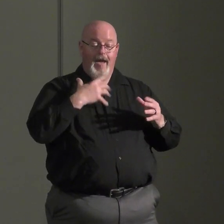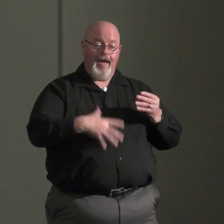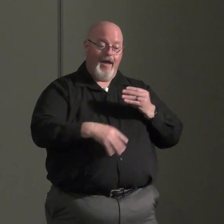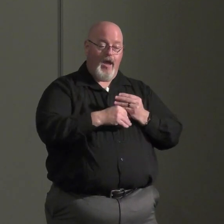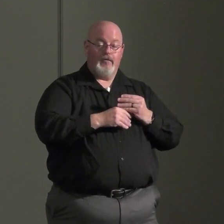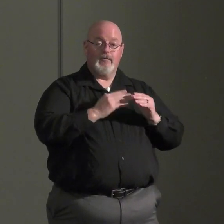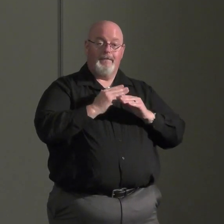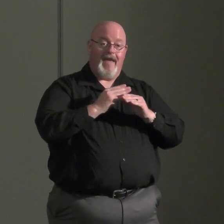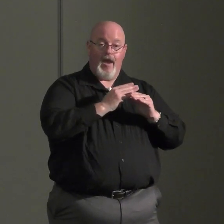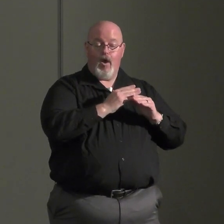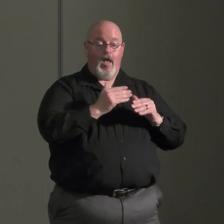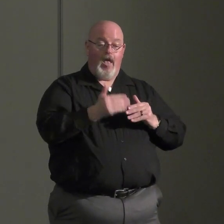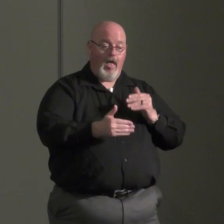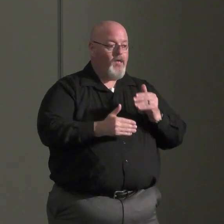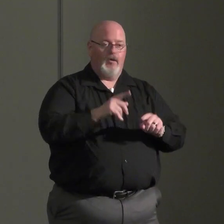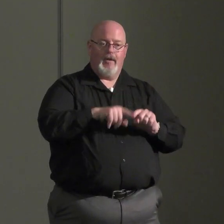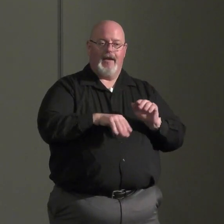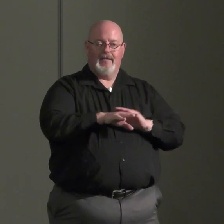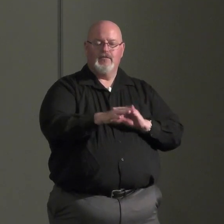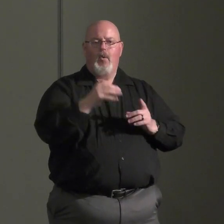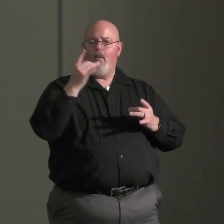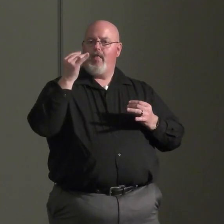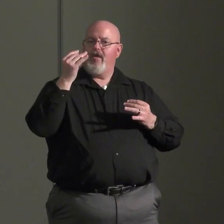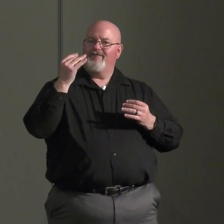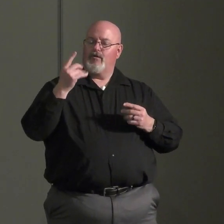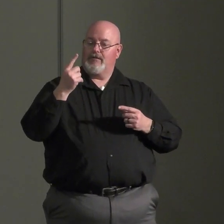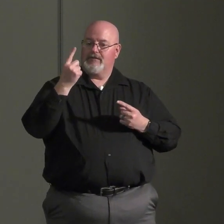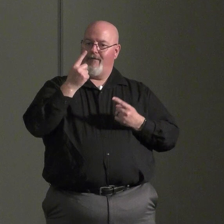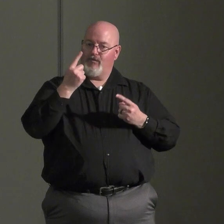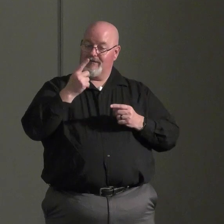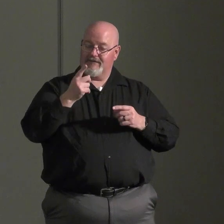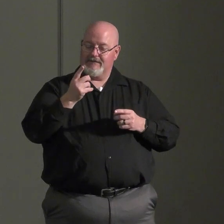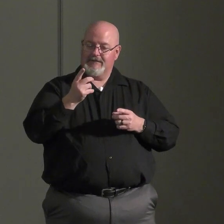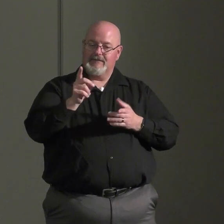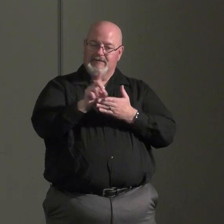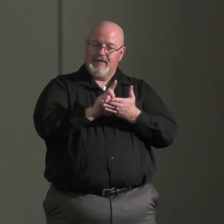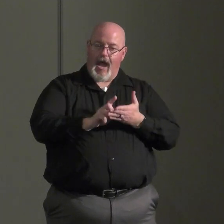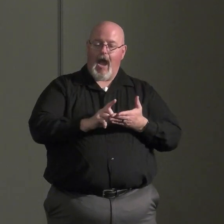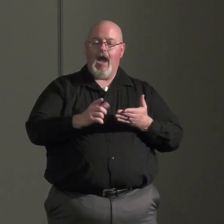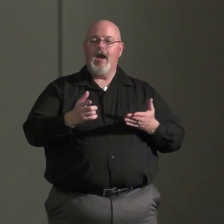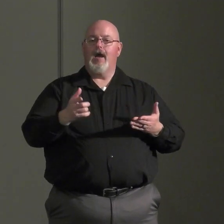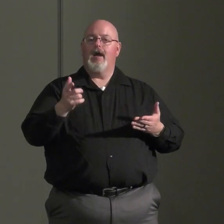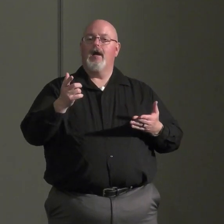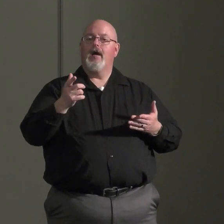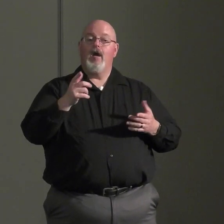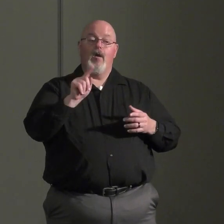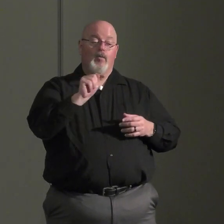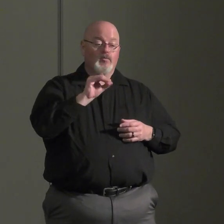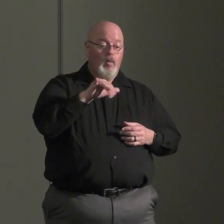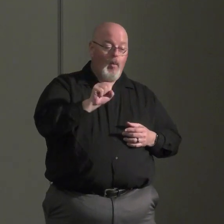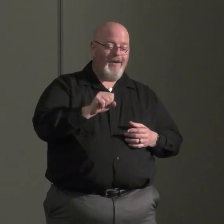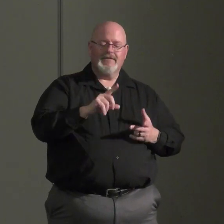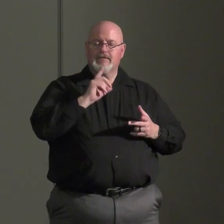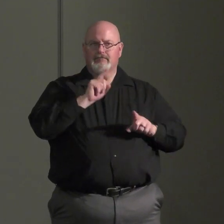barrier you are not able to get in. Thoughtful design through the toys, there is any number